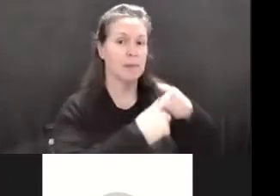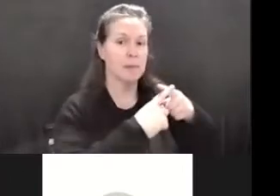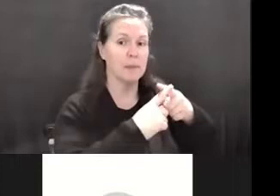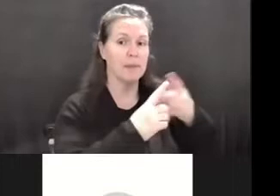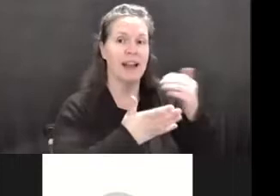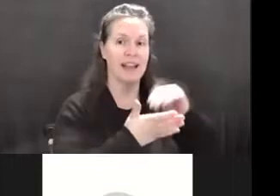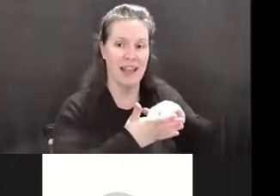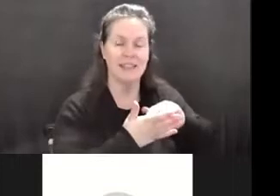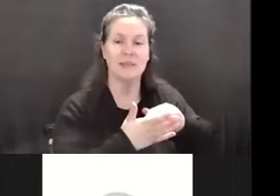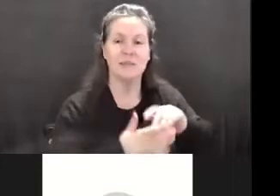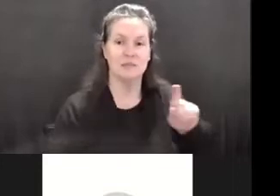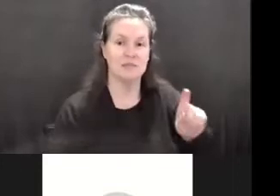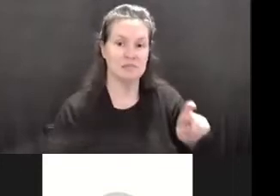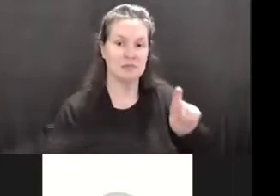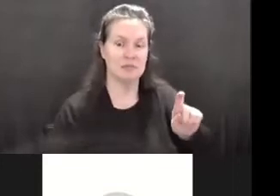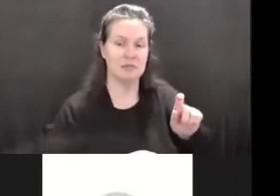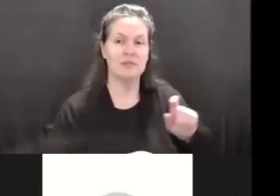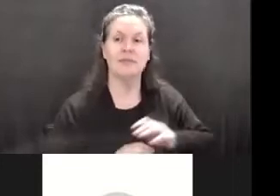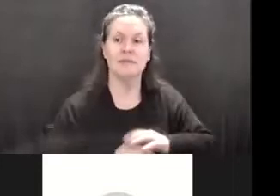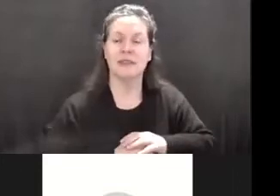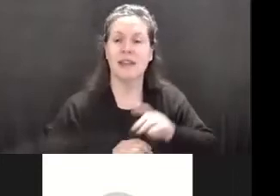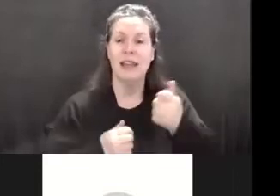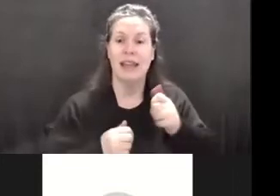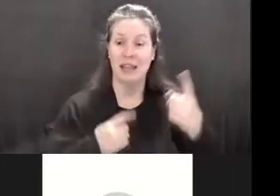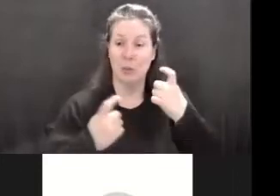and that's it. Any questions, let me know. Thanks for being here.